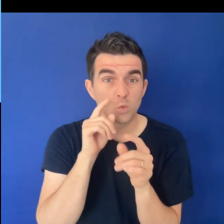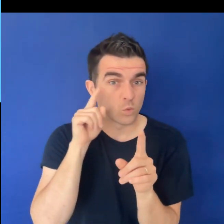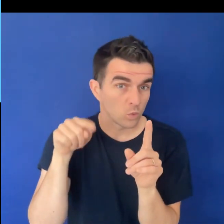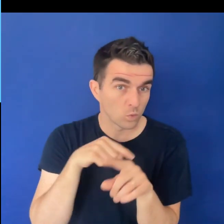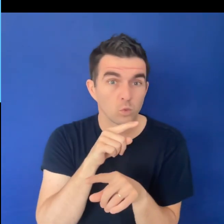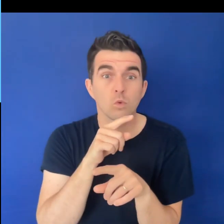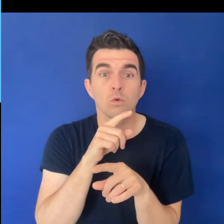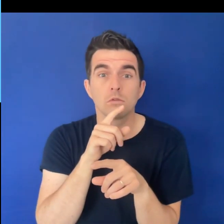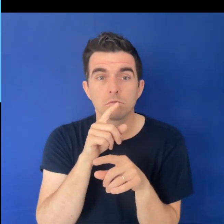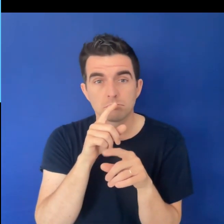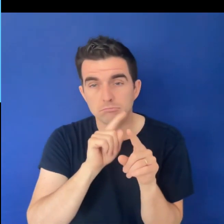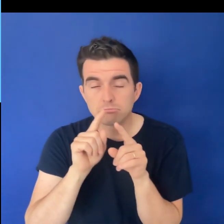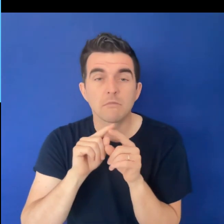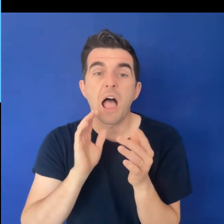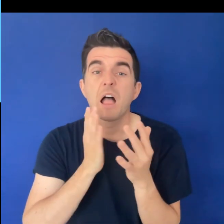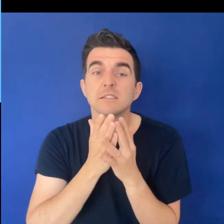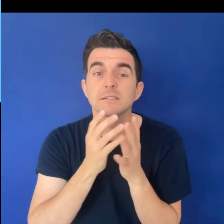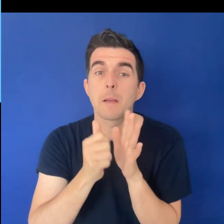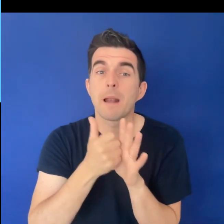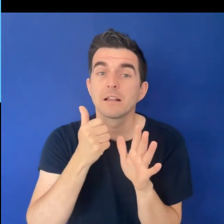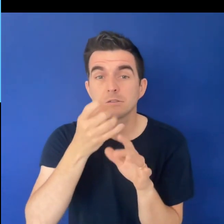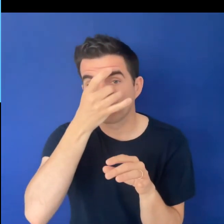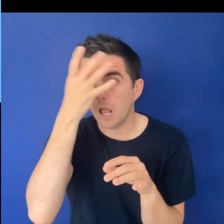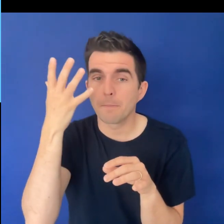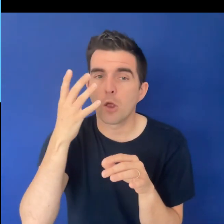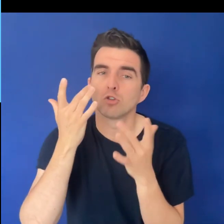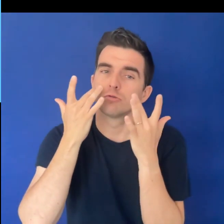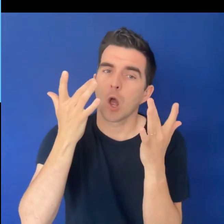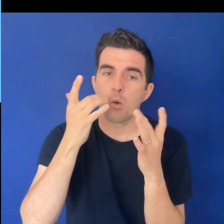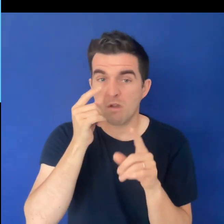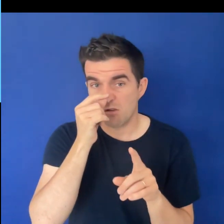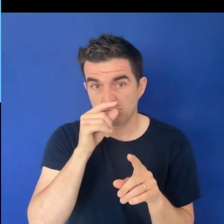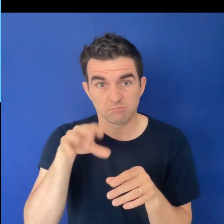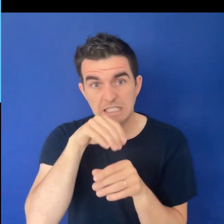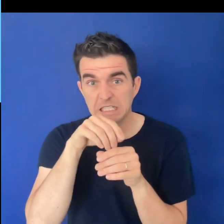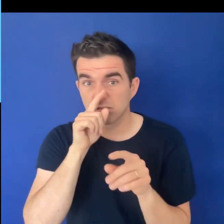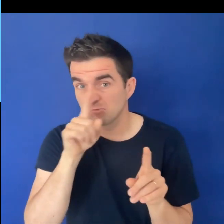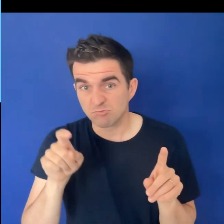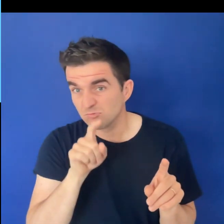have for all of the games included in the Access-Ability Summer Showcase.